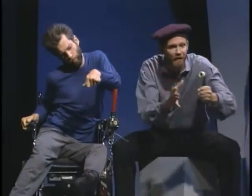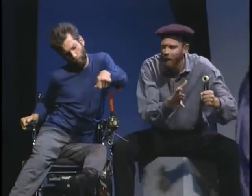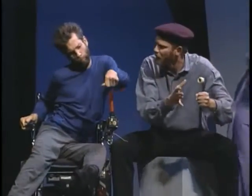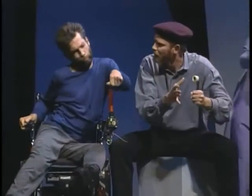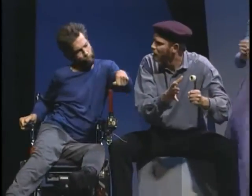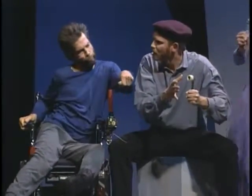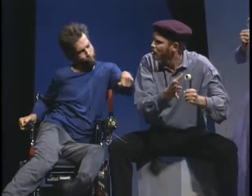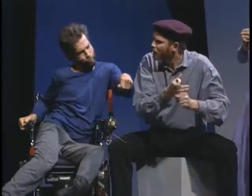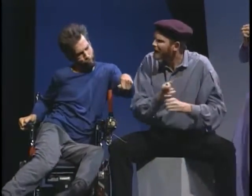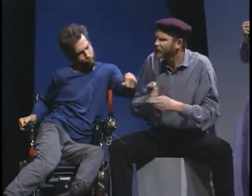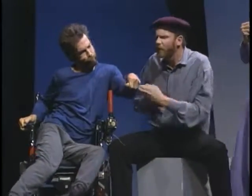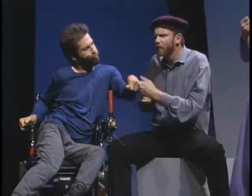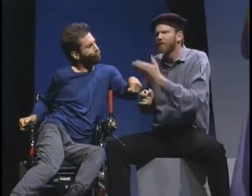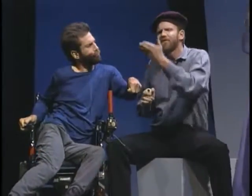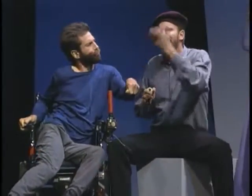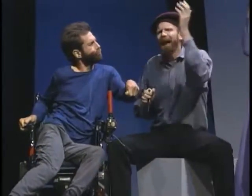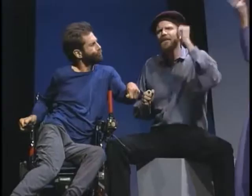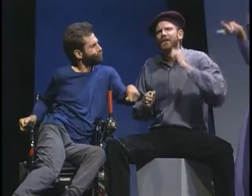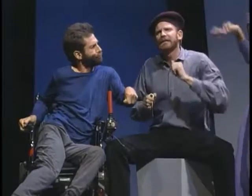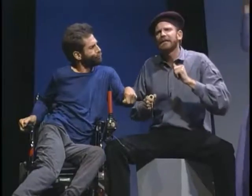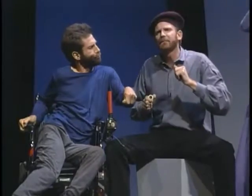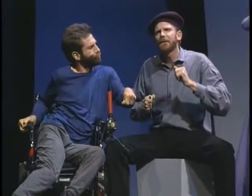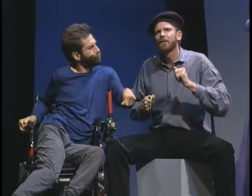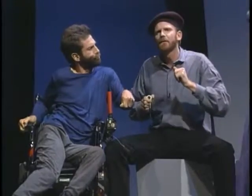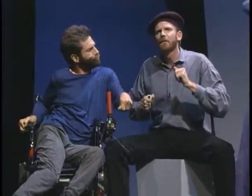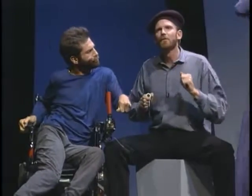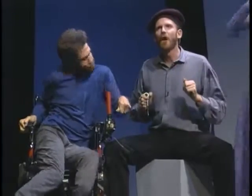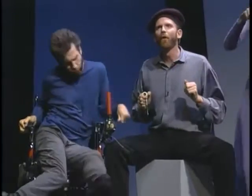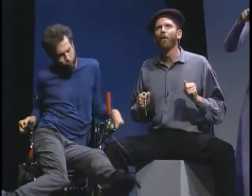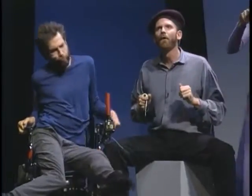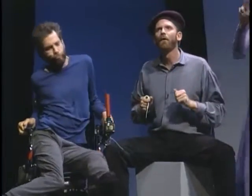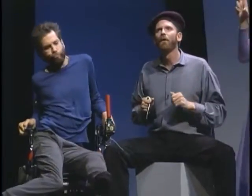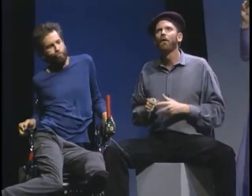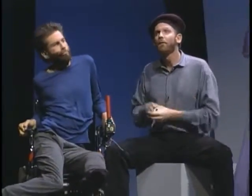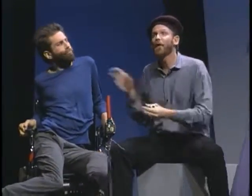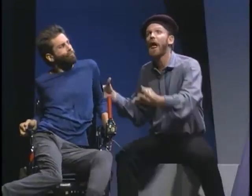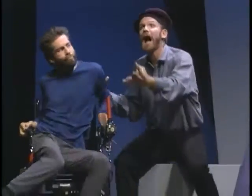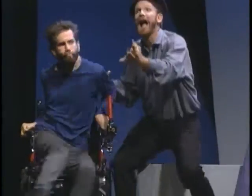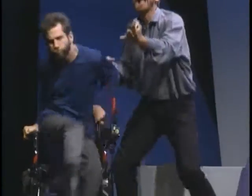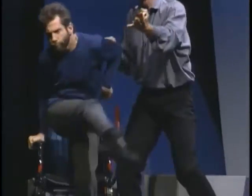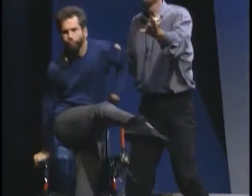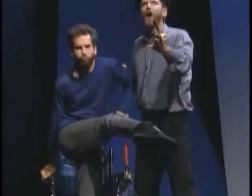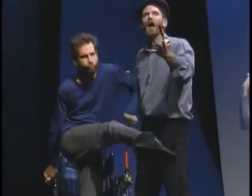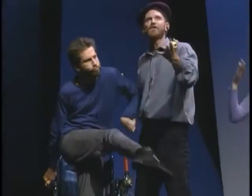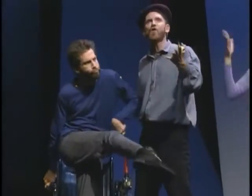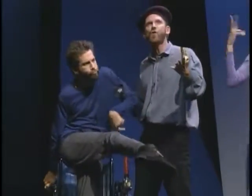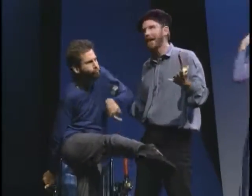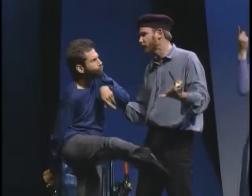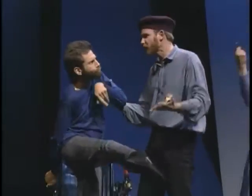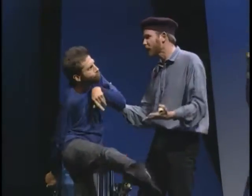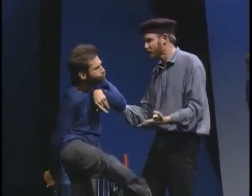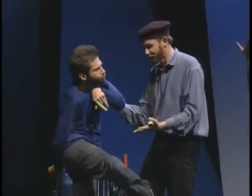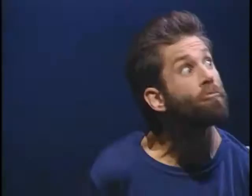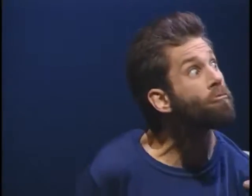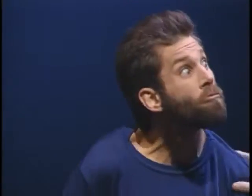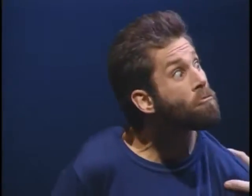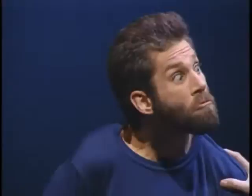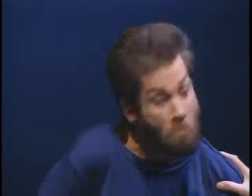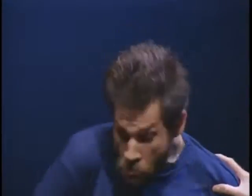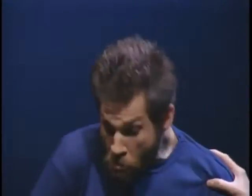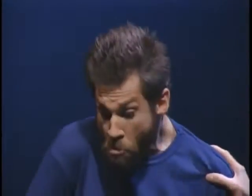when I saw you stand and leap no fly I knew I'd seen it before my god you are a